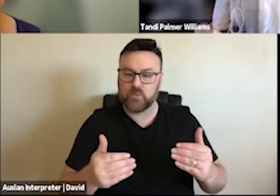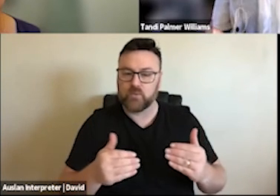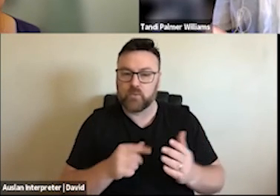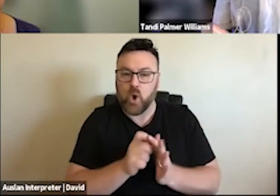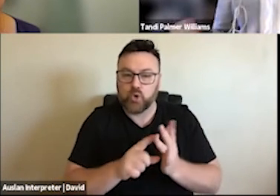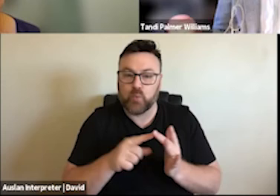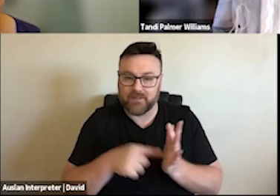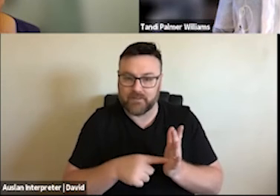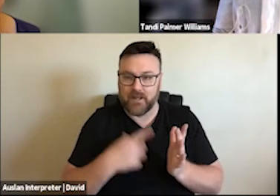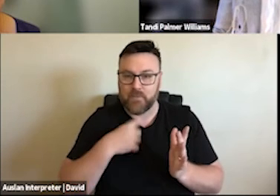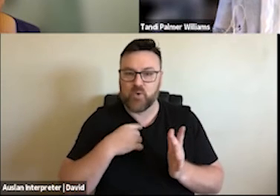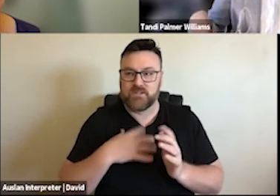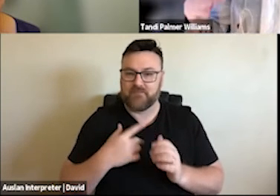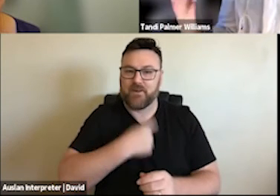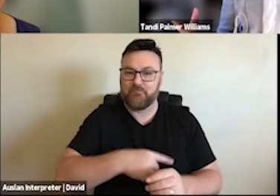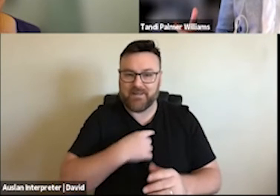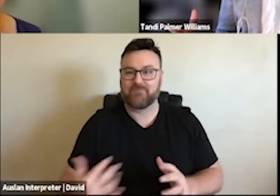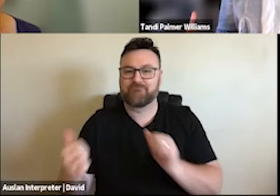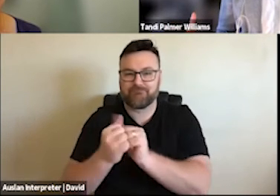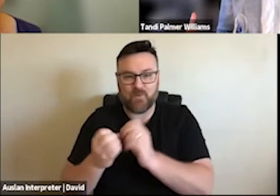to someone they know they are going to do it together and they are more likely to get